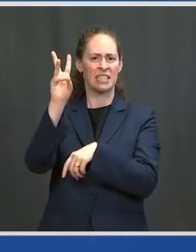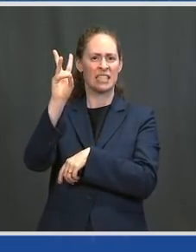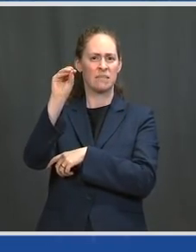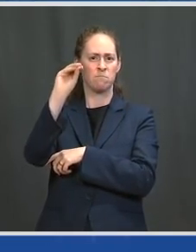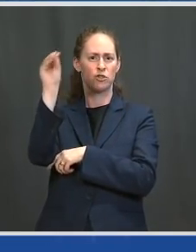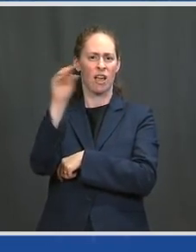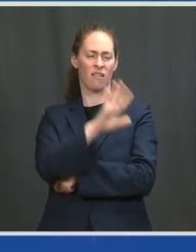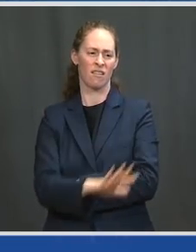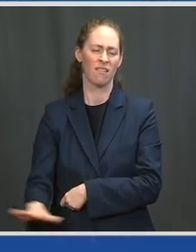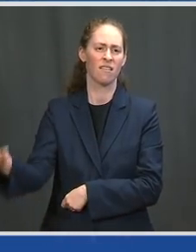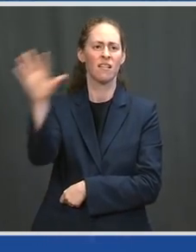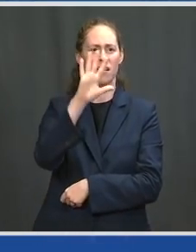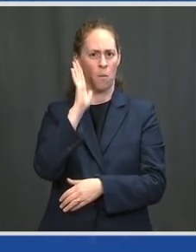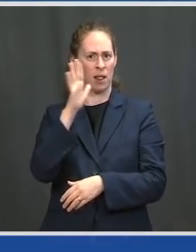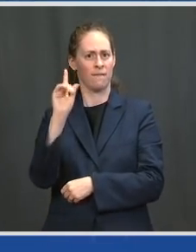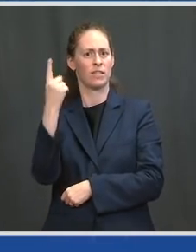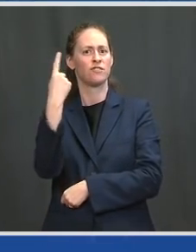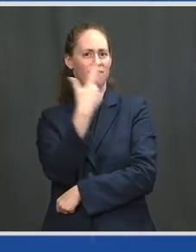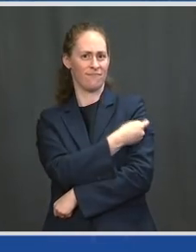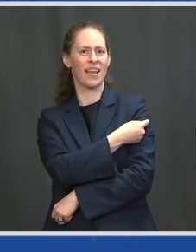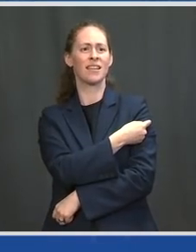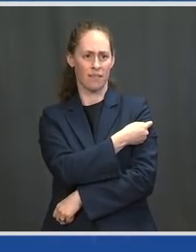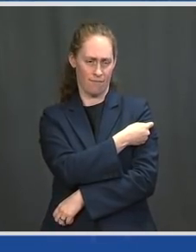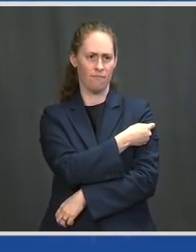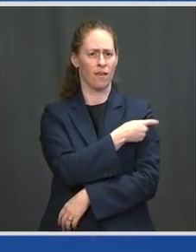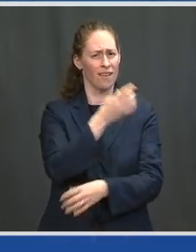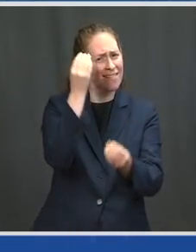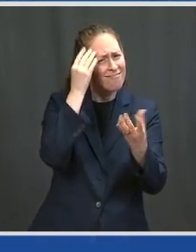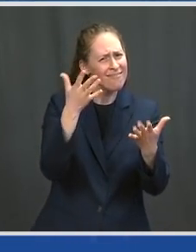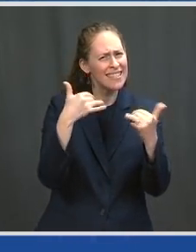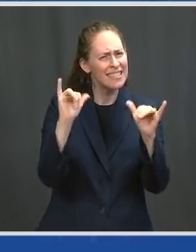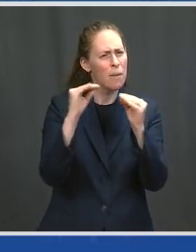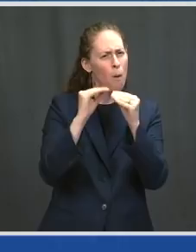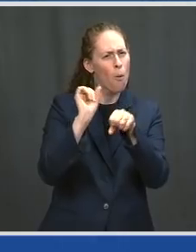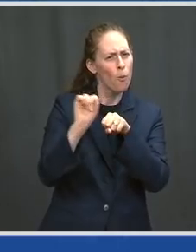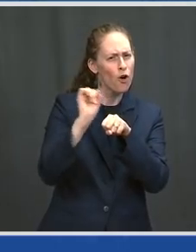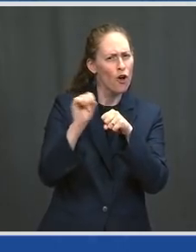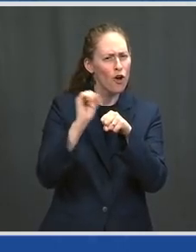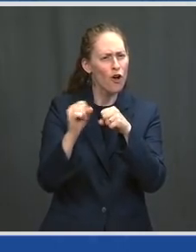but I believe we're going to get there. So, today, I want to talk about an exciting new development.